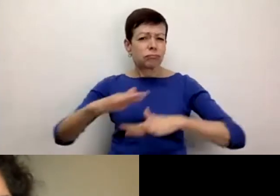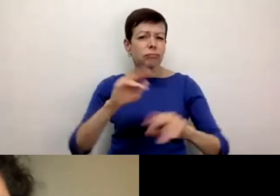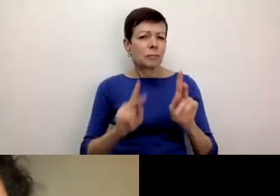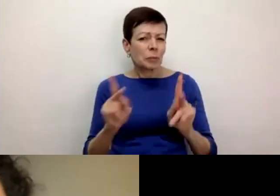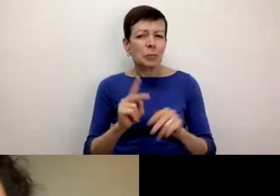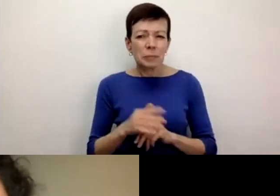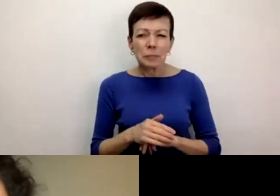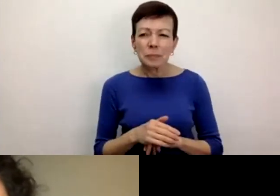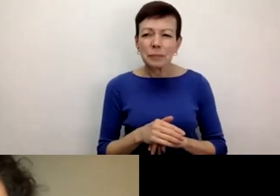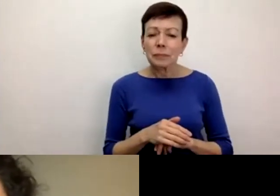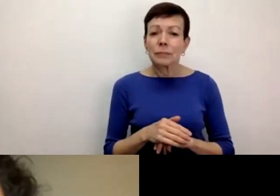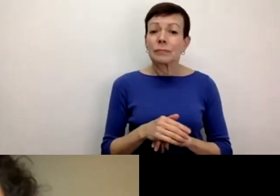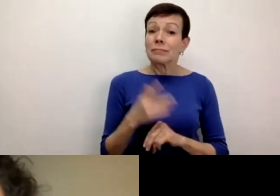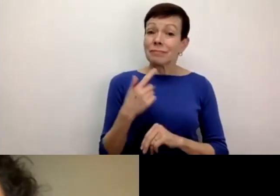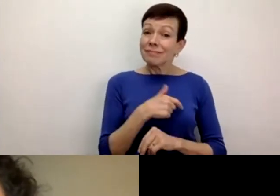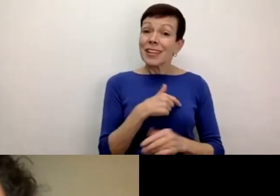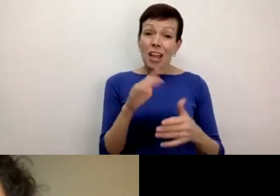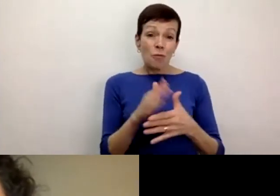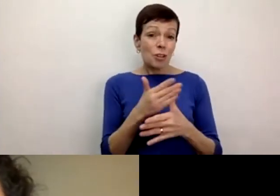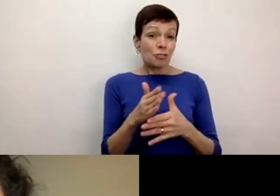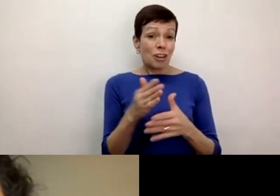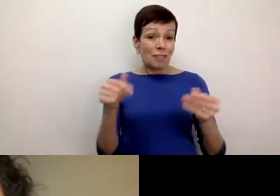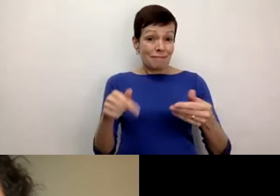And then we share this land with people from all around the world as well.